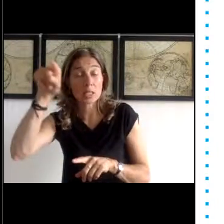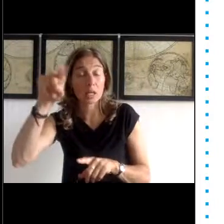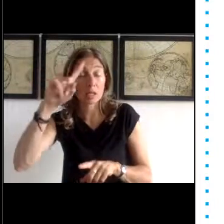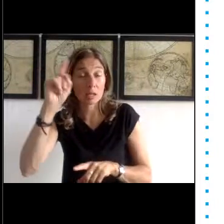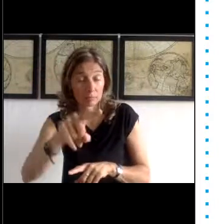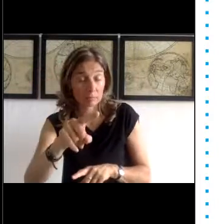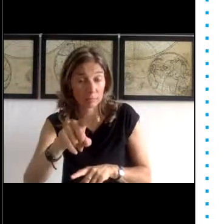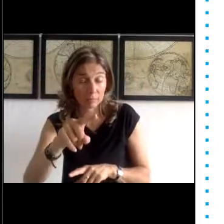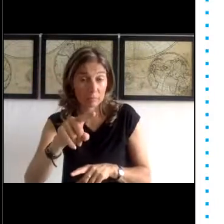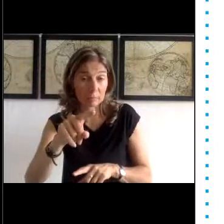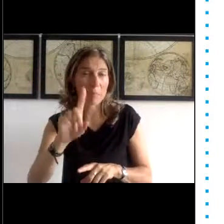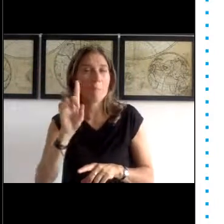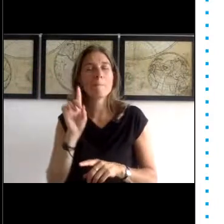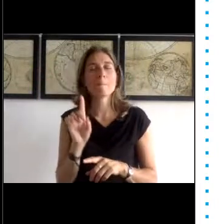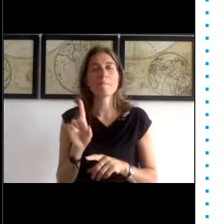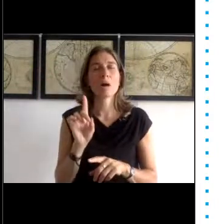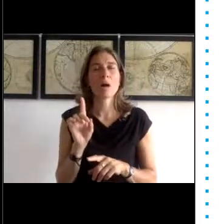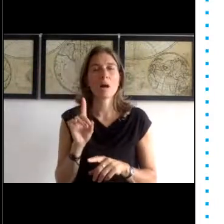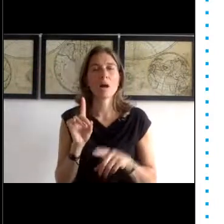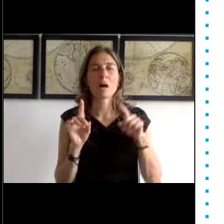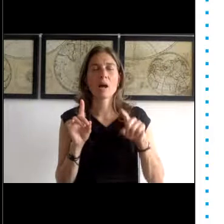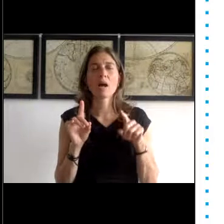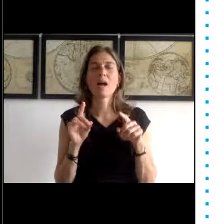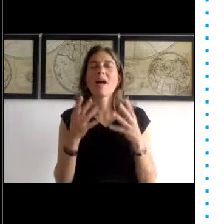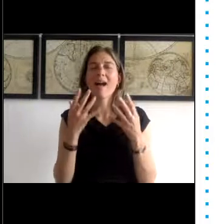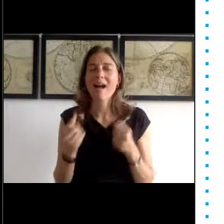When the World Fighting Climate Change was held there